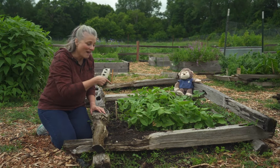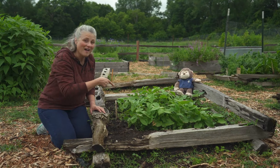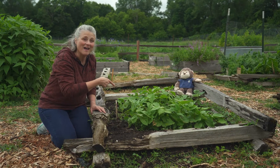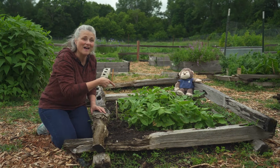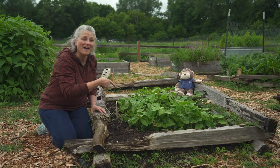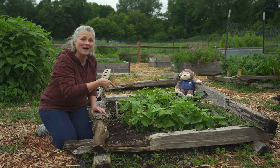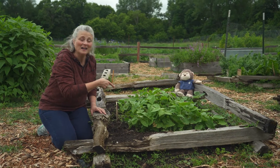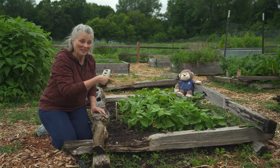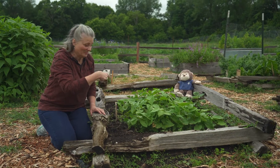Hello, again.